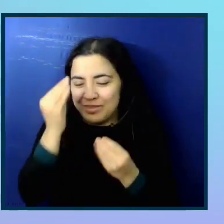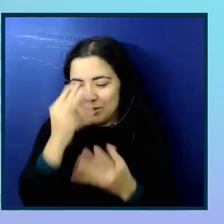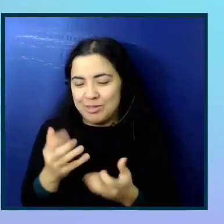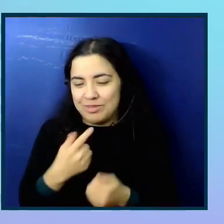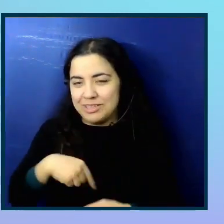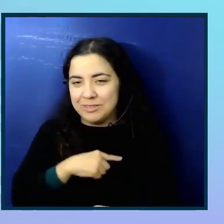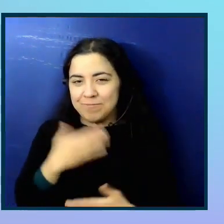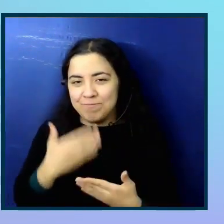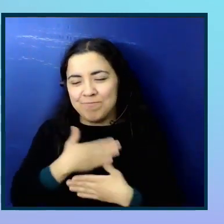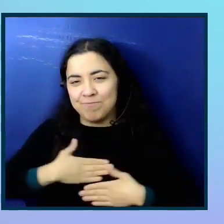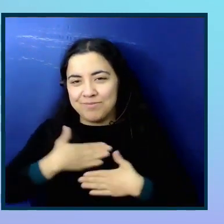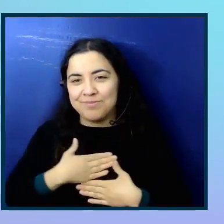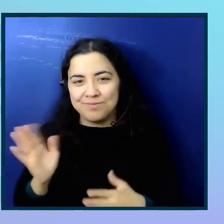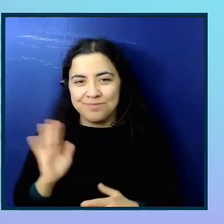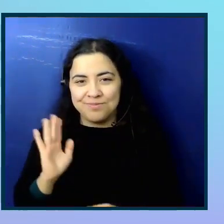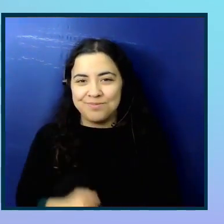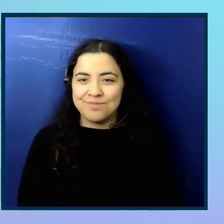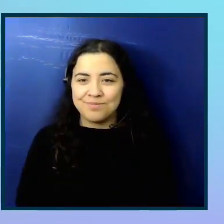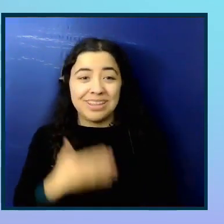We so appreciate it. Thanks for having us.